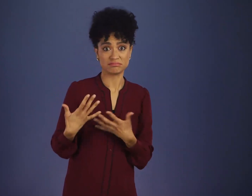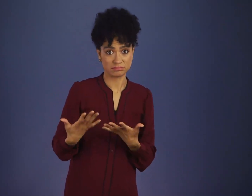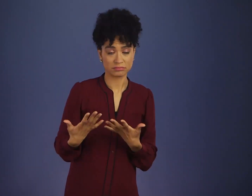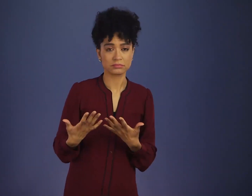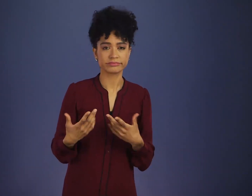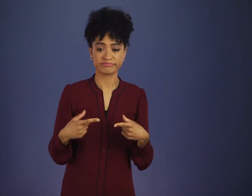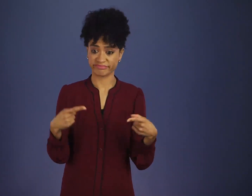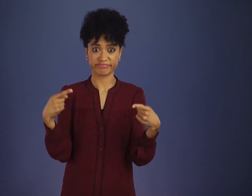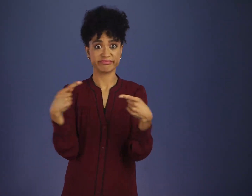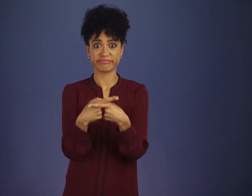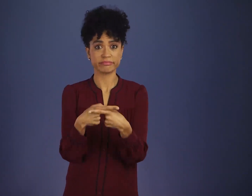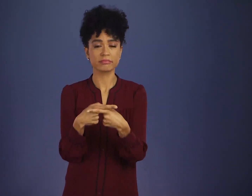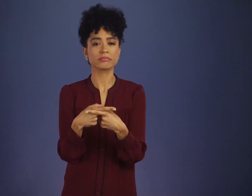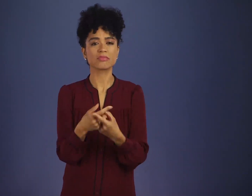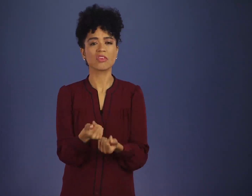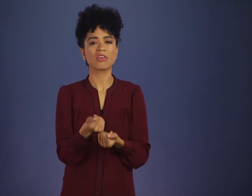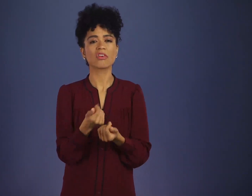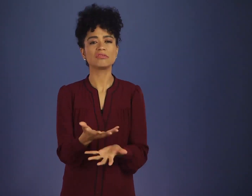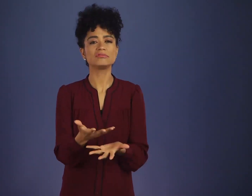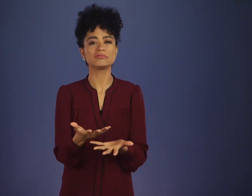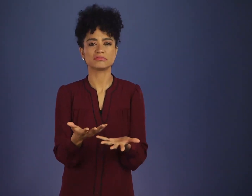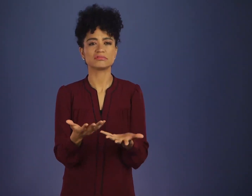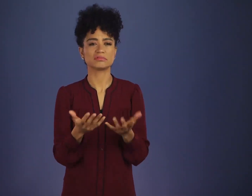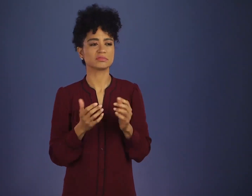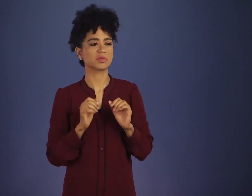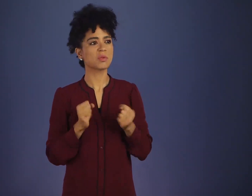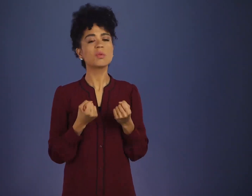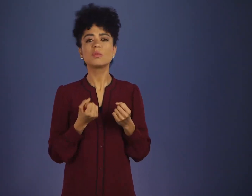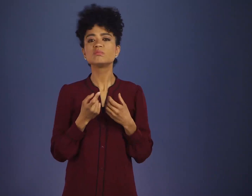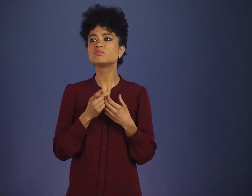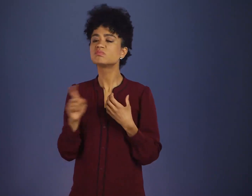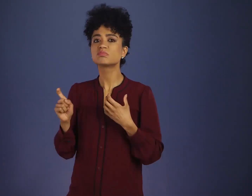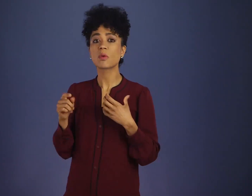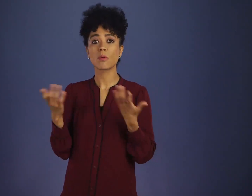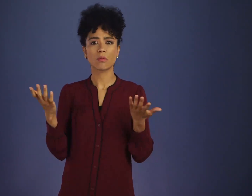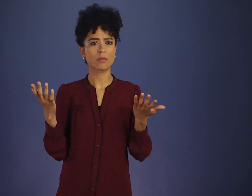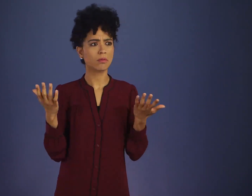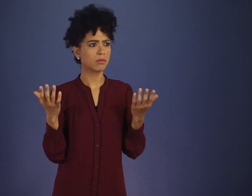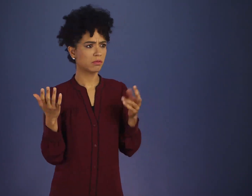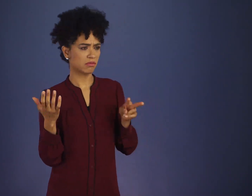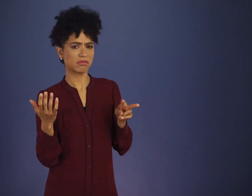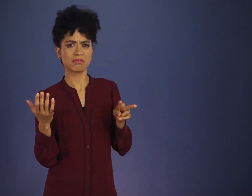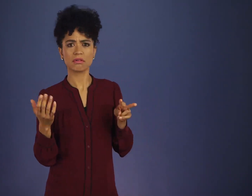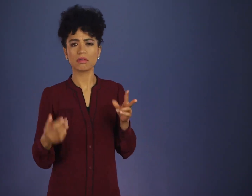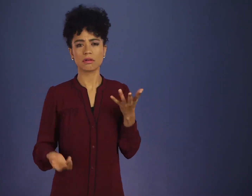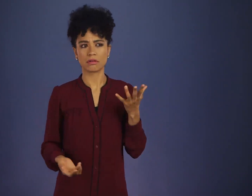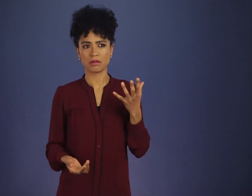This collision of instincts can produce anything from a cold snub to a blazing revolution.